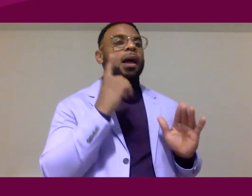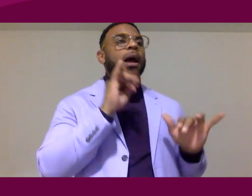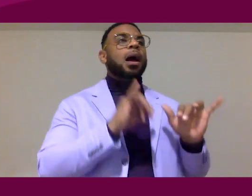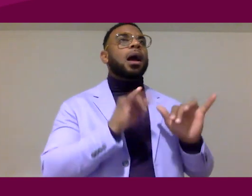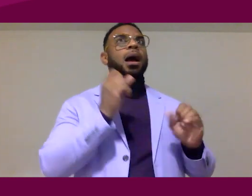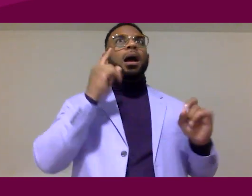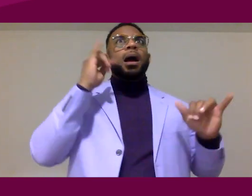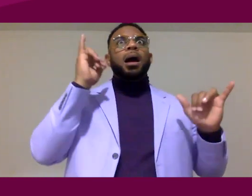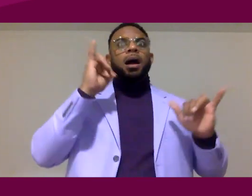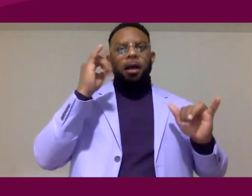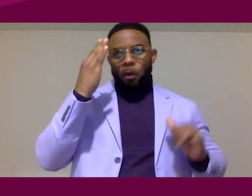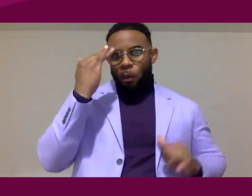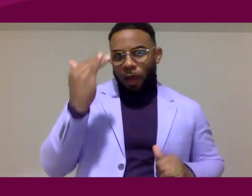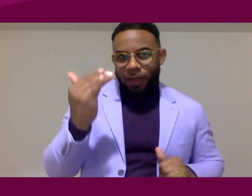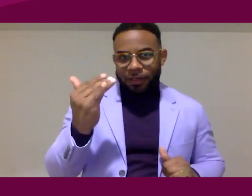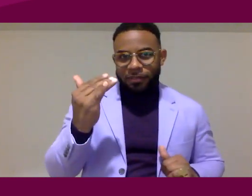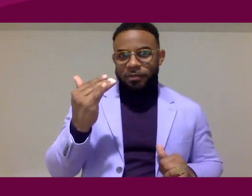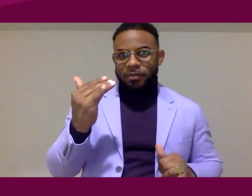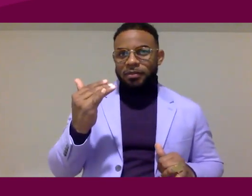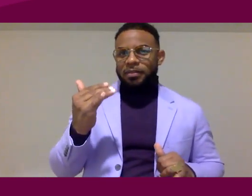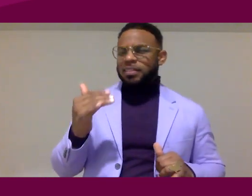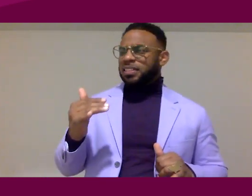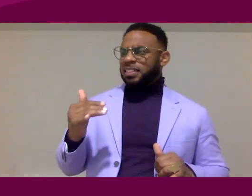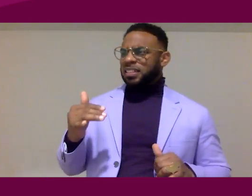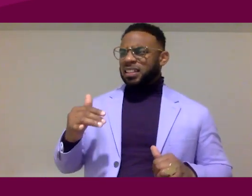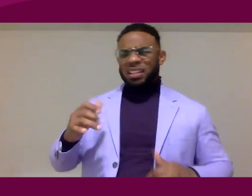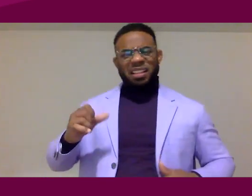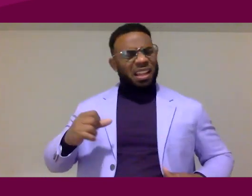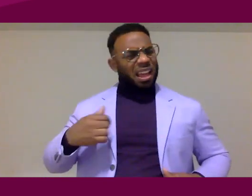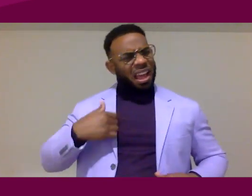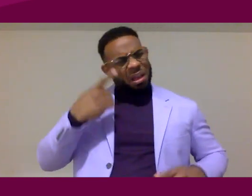get the why. Deborah Kaplan: Yeah, I so agree.